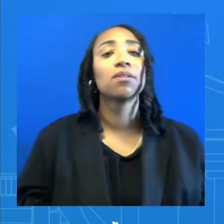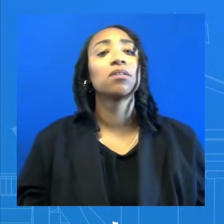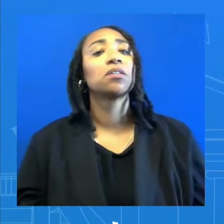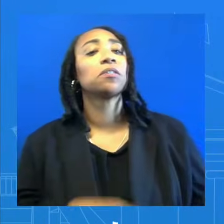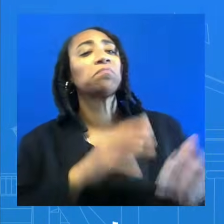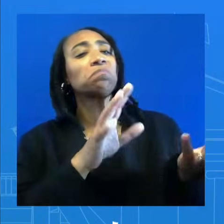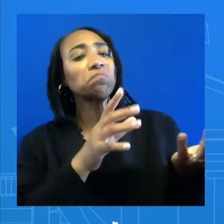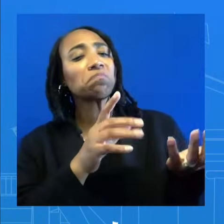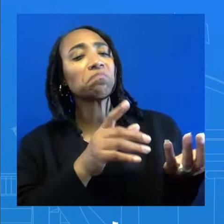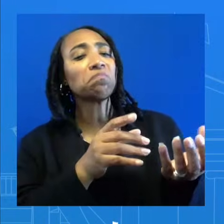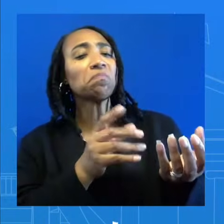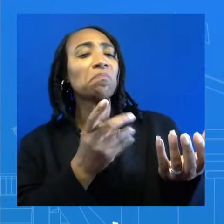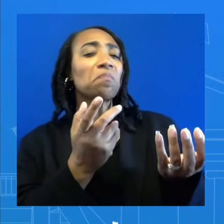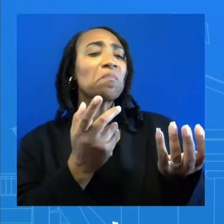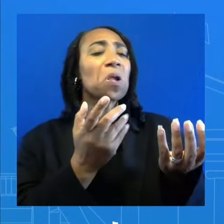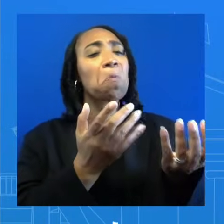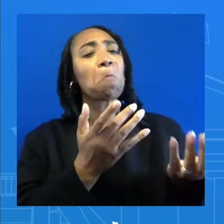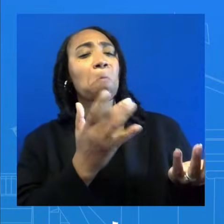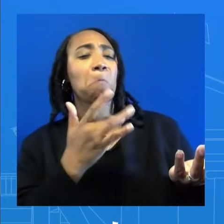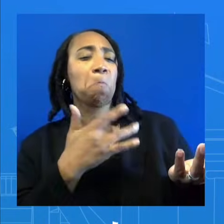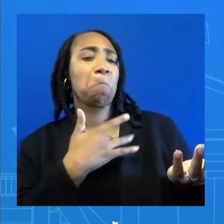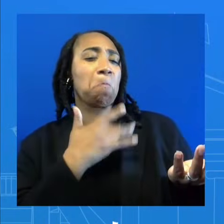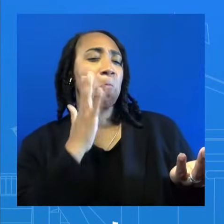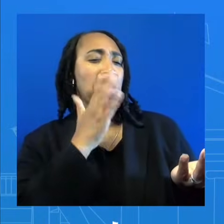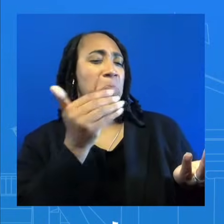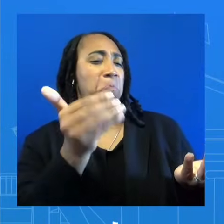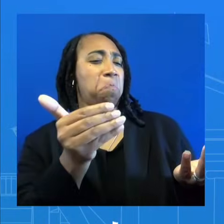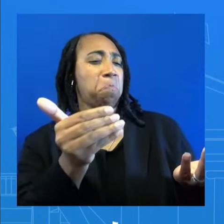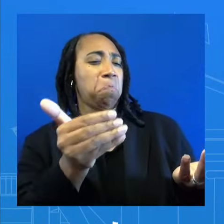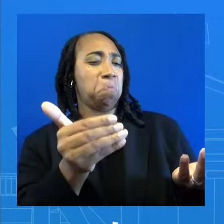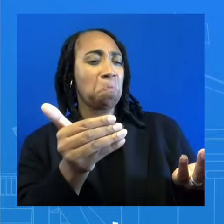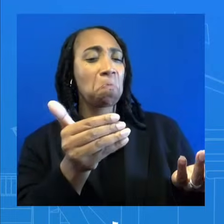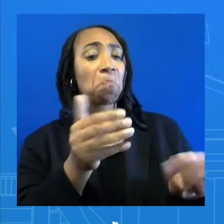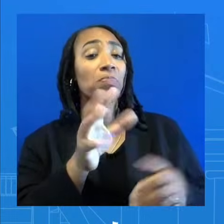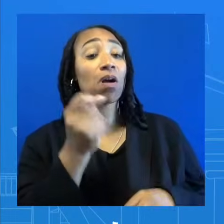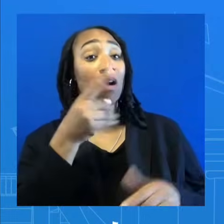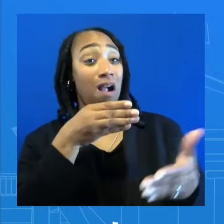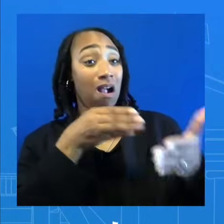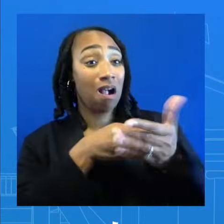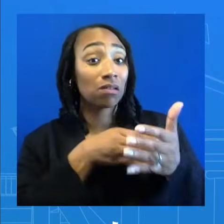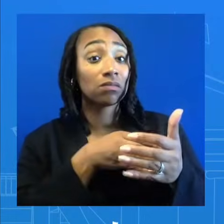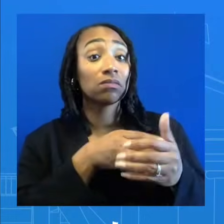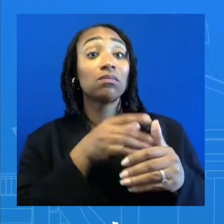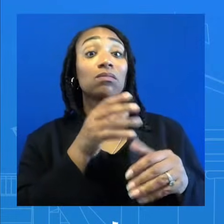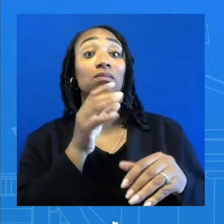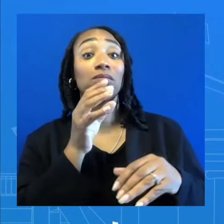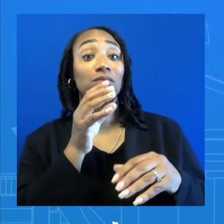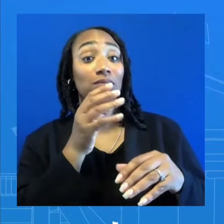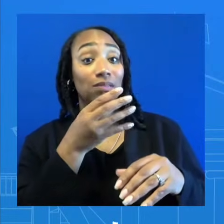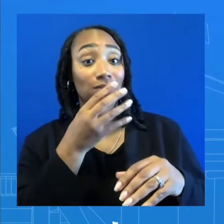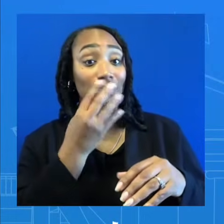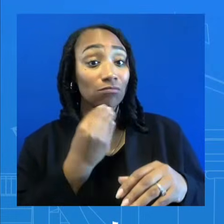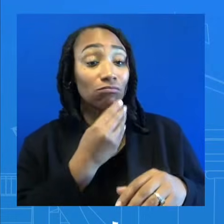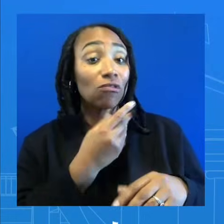You saw that in our antisemitism strategy, and obviously we've been talking about this Islamophobia strategy